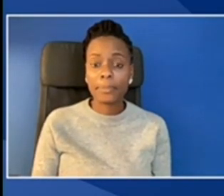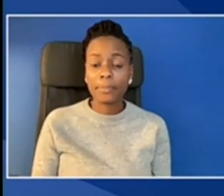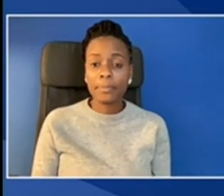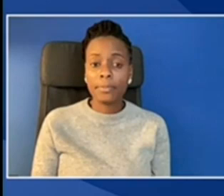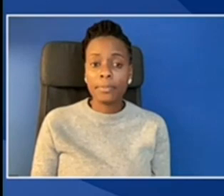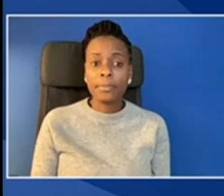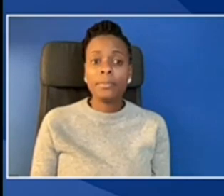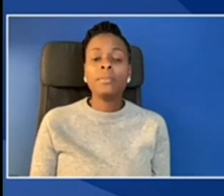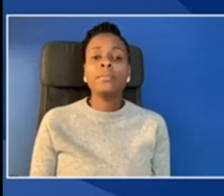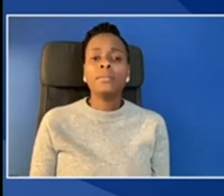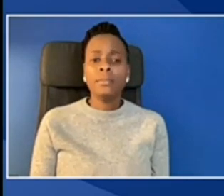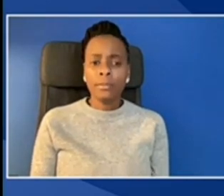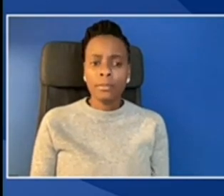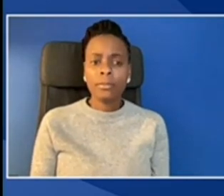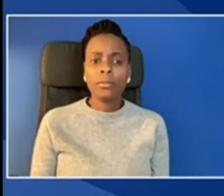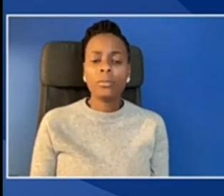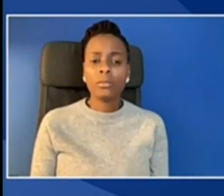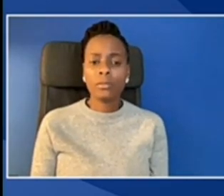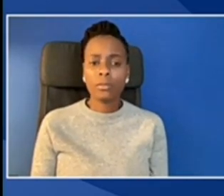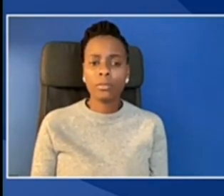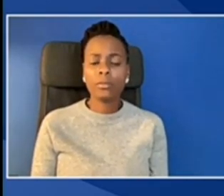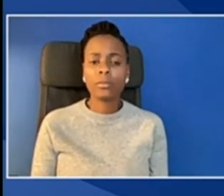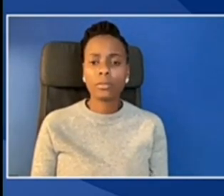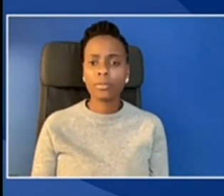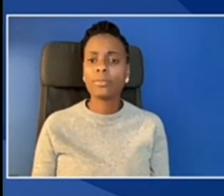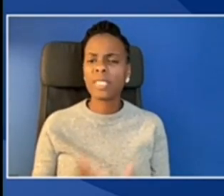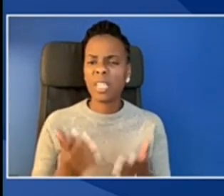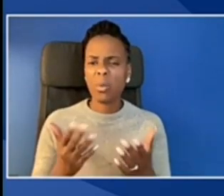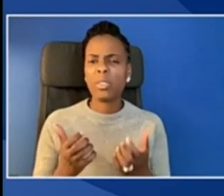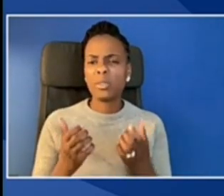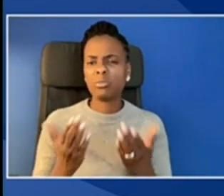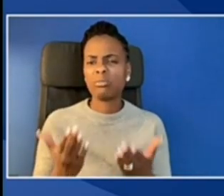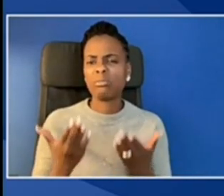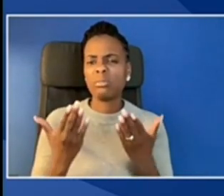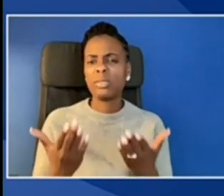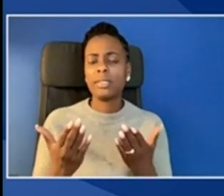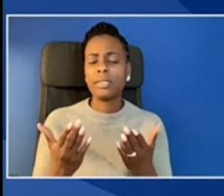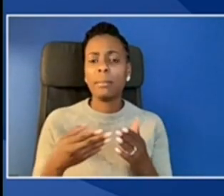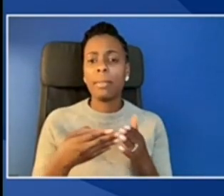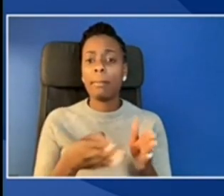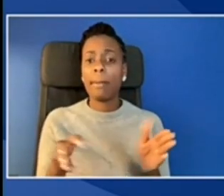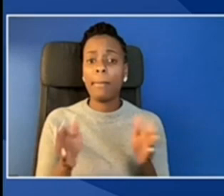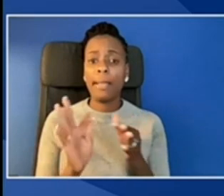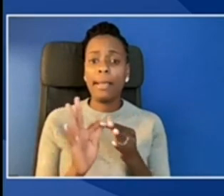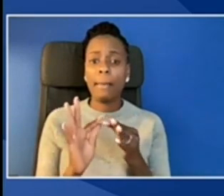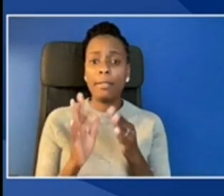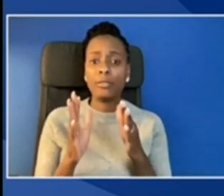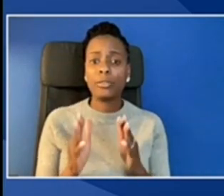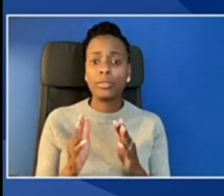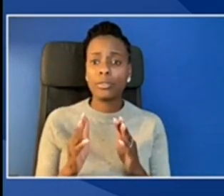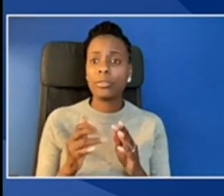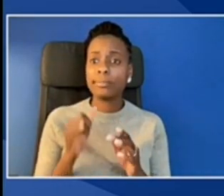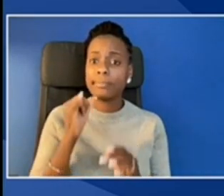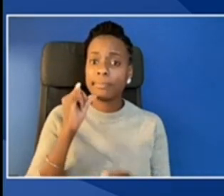I just wanted to bring up the public commenter yesterday who mentioned changing